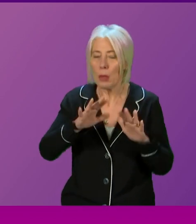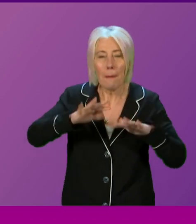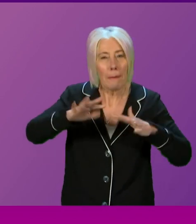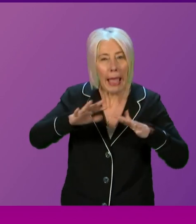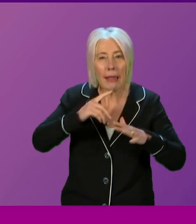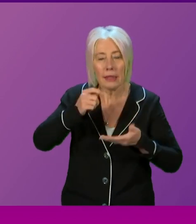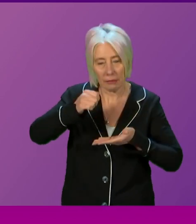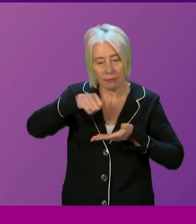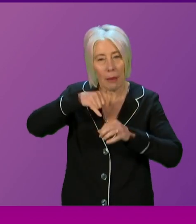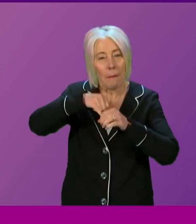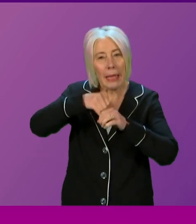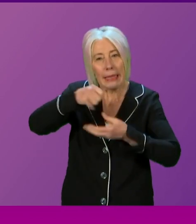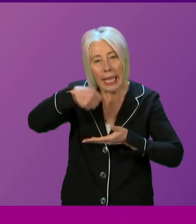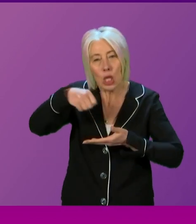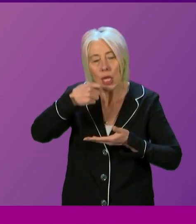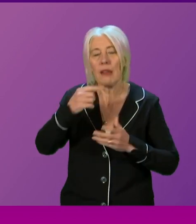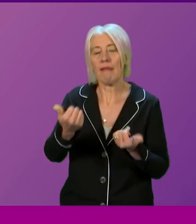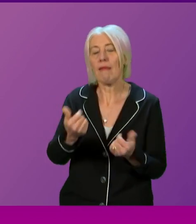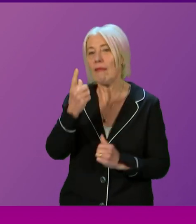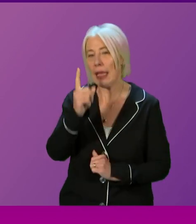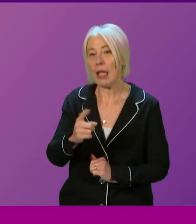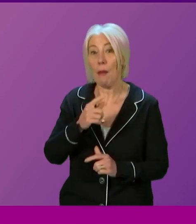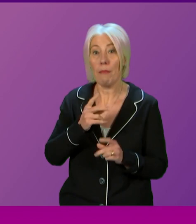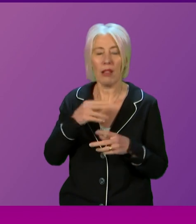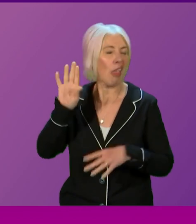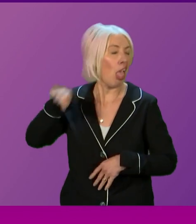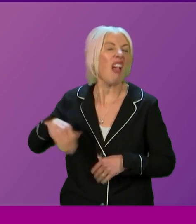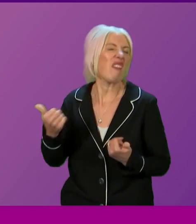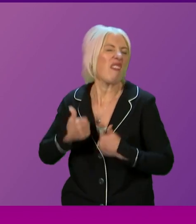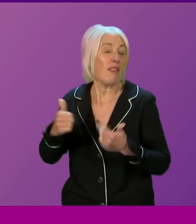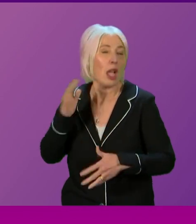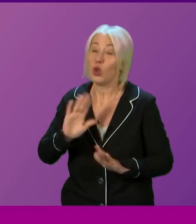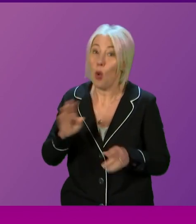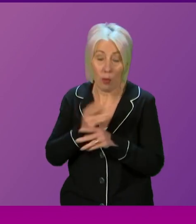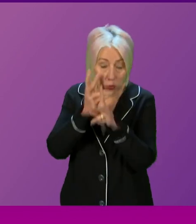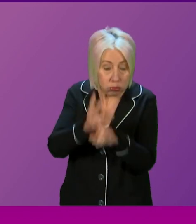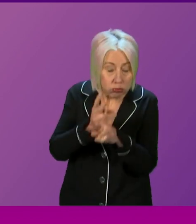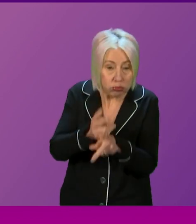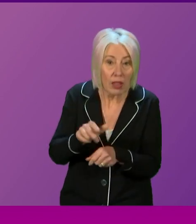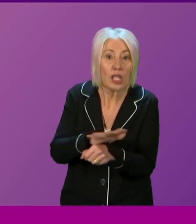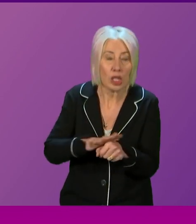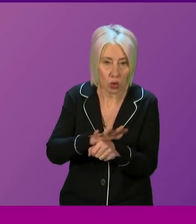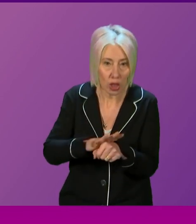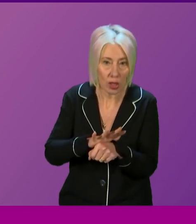However, there is no room for complacency, and we will continue to monitor the situation very closely.